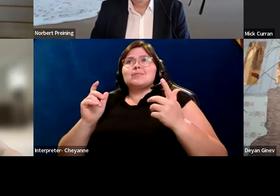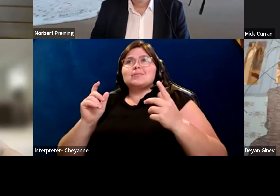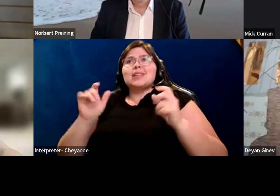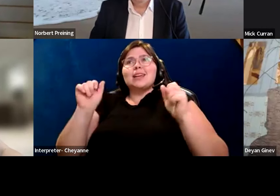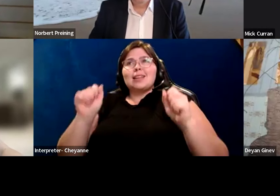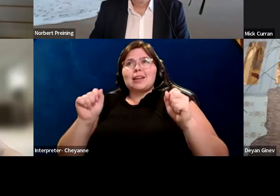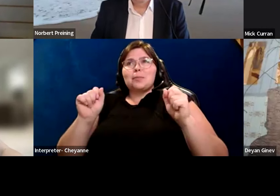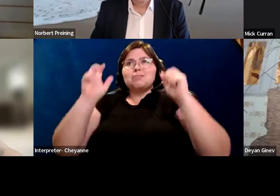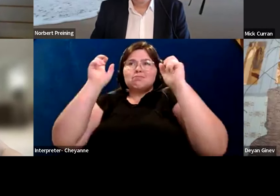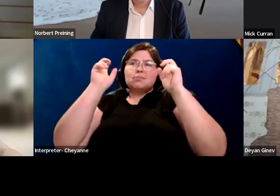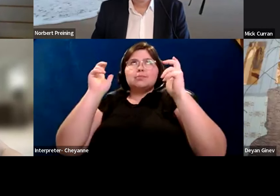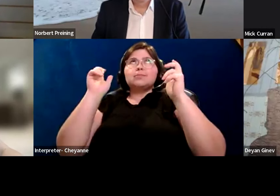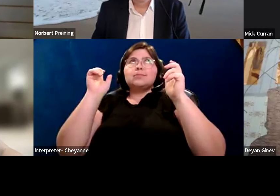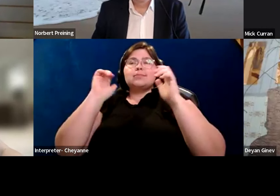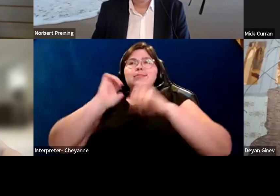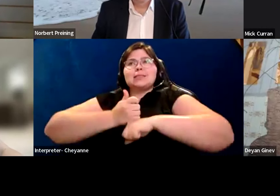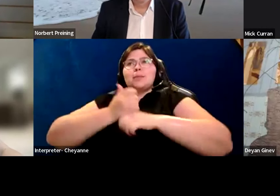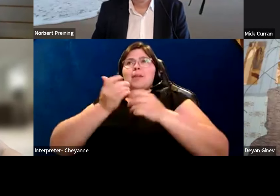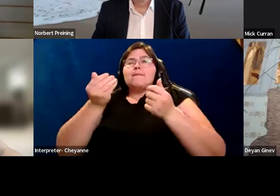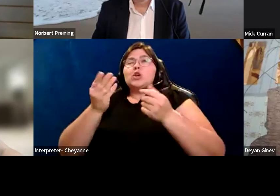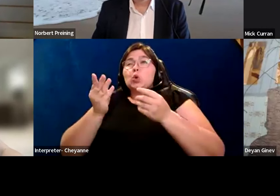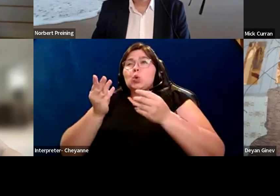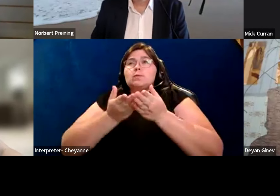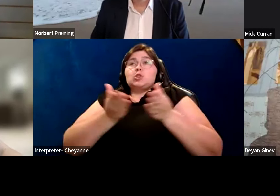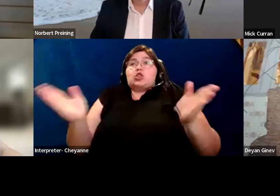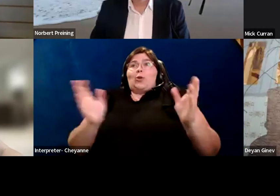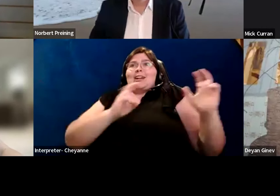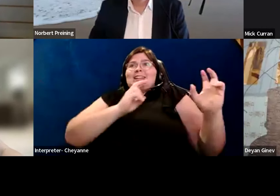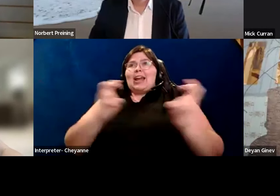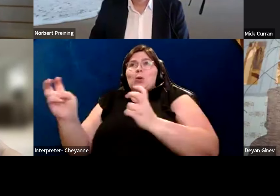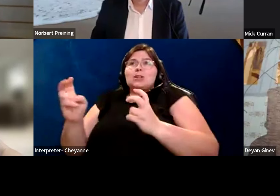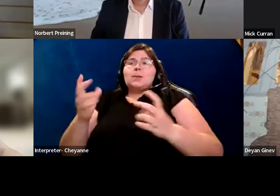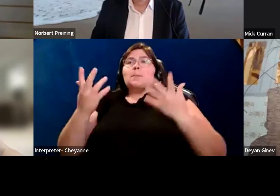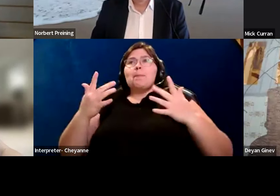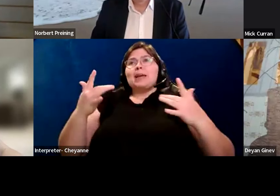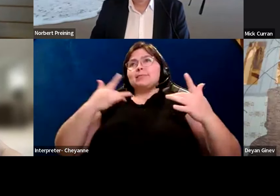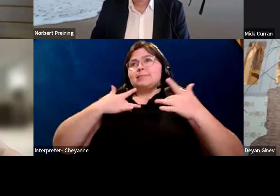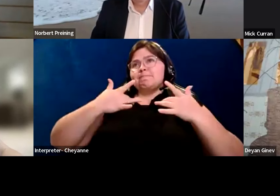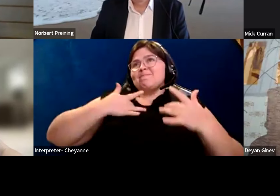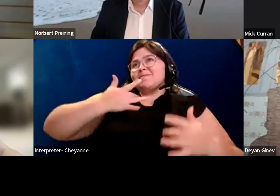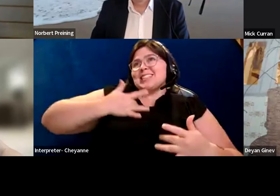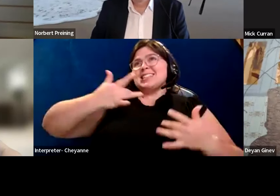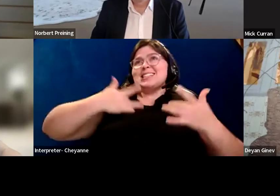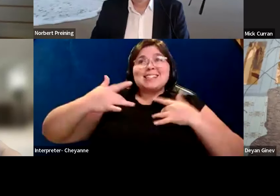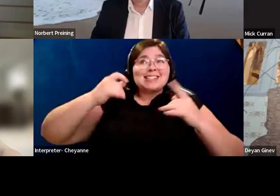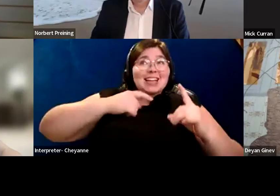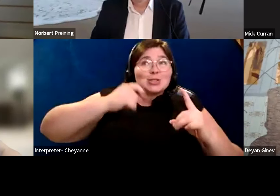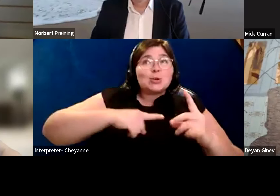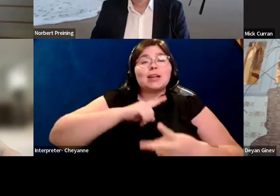into a few different broad categories, such as sensory, physical, and cognitive.